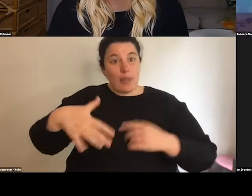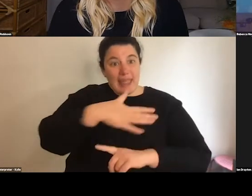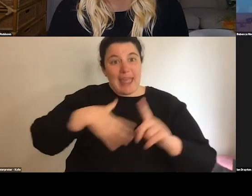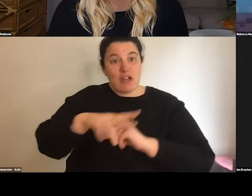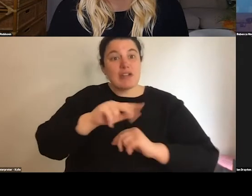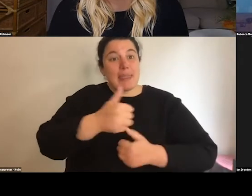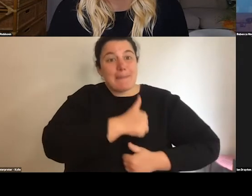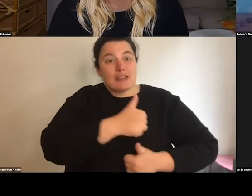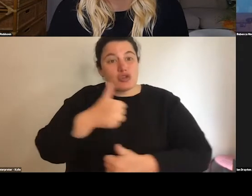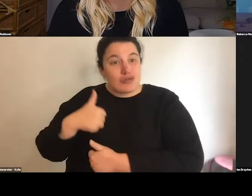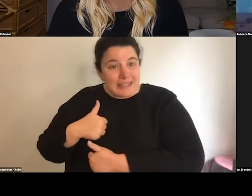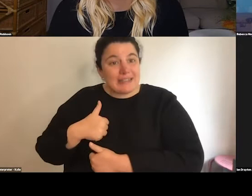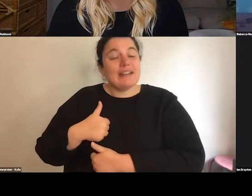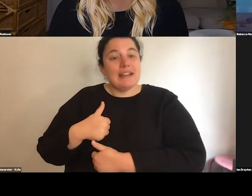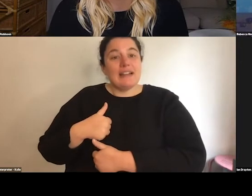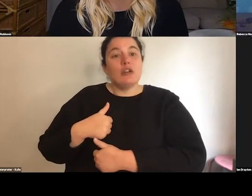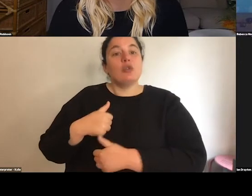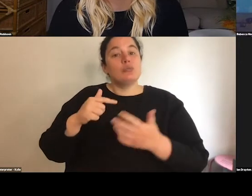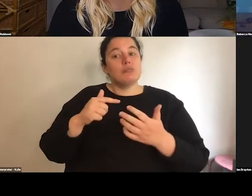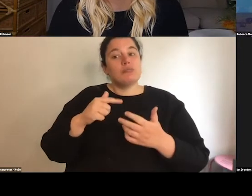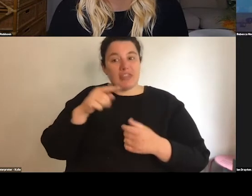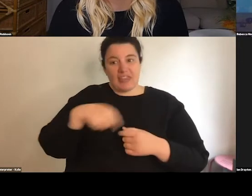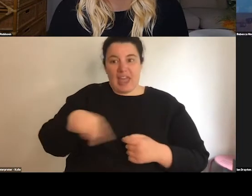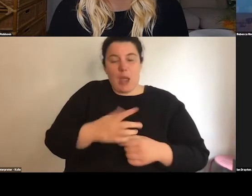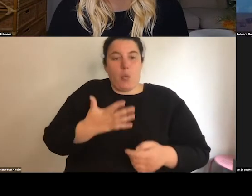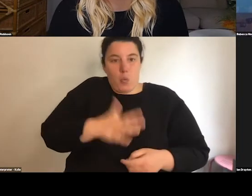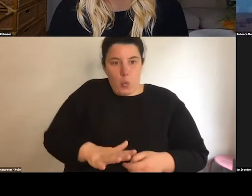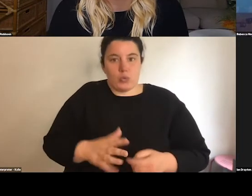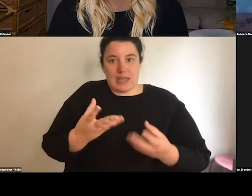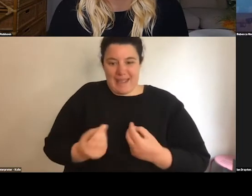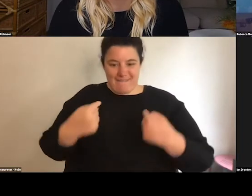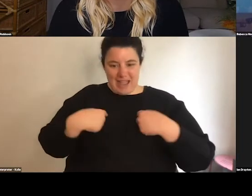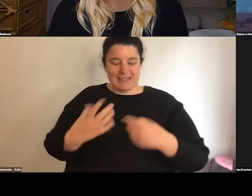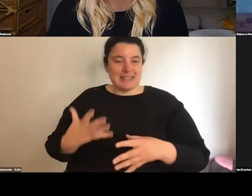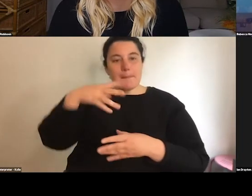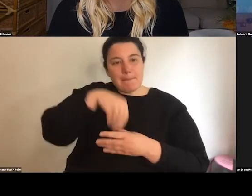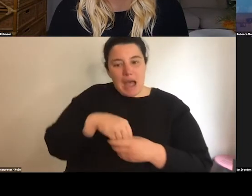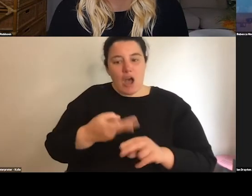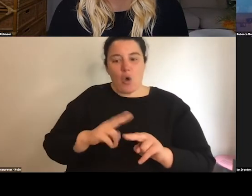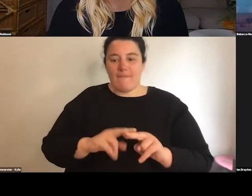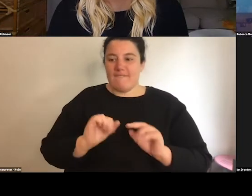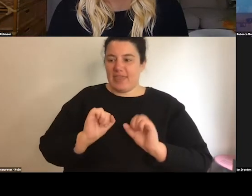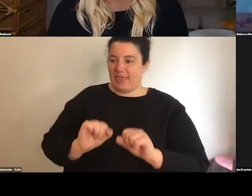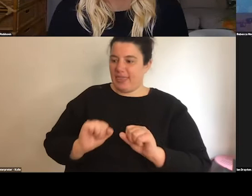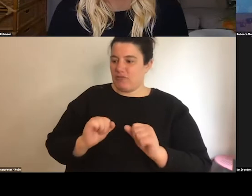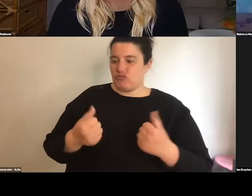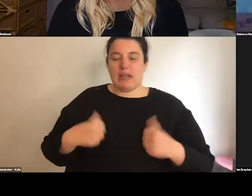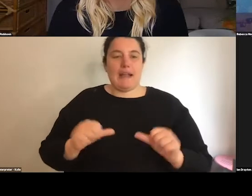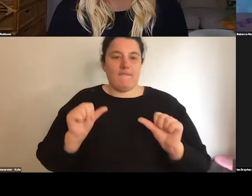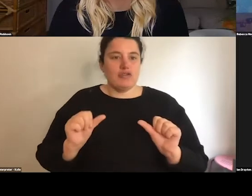in those environments to actually have arts as a part of the recovery mechanism.